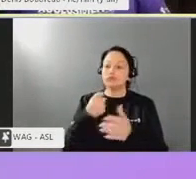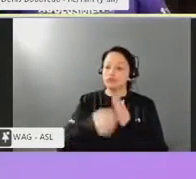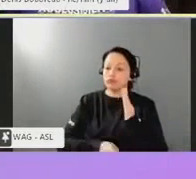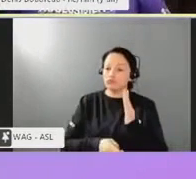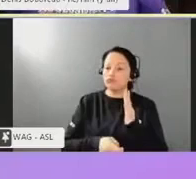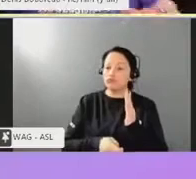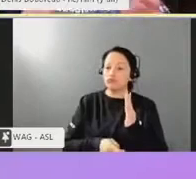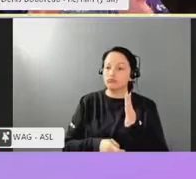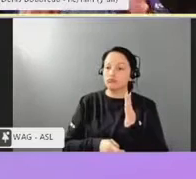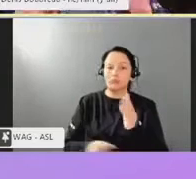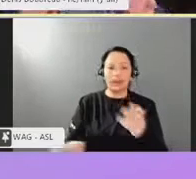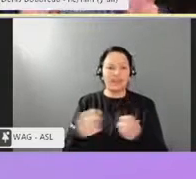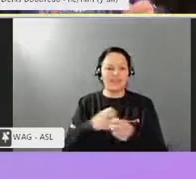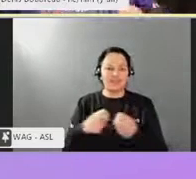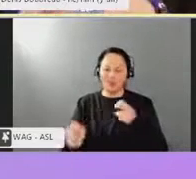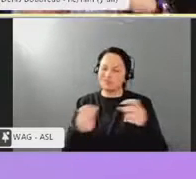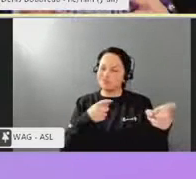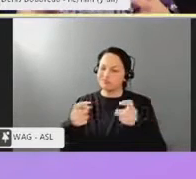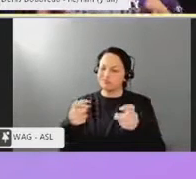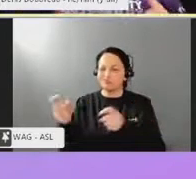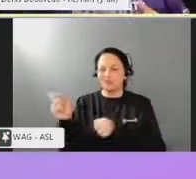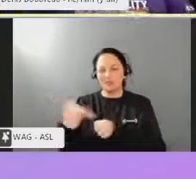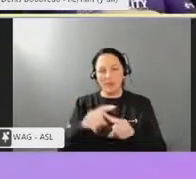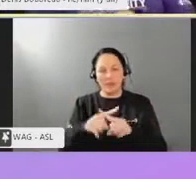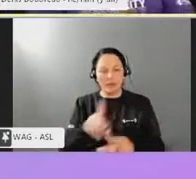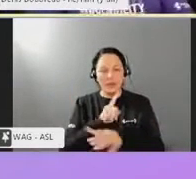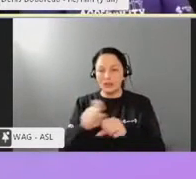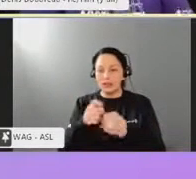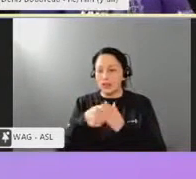and see that the numbers get really big. There's an actual